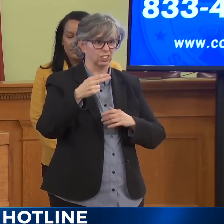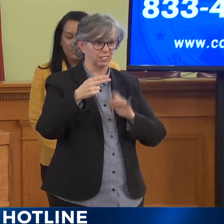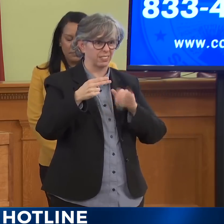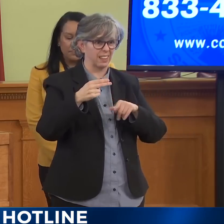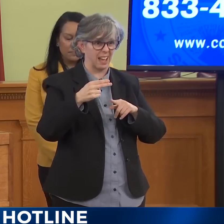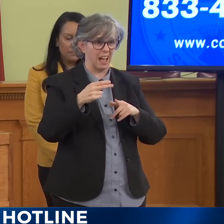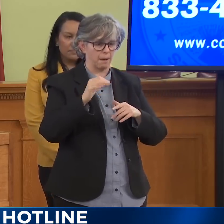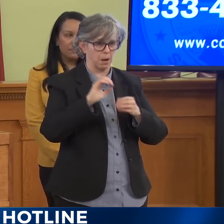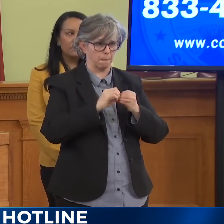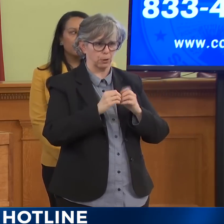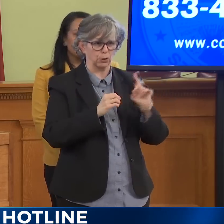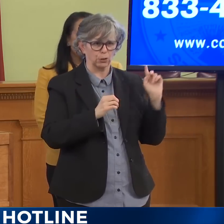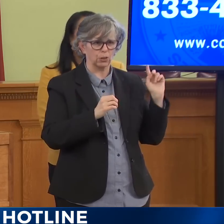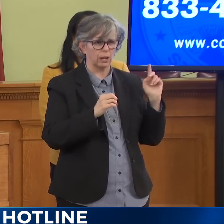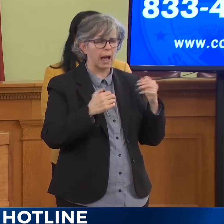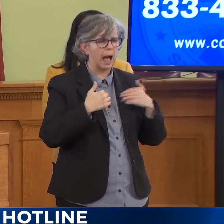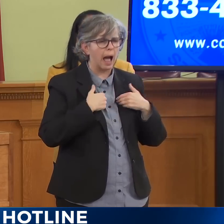HELP IF YOU NEED IT.